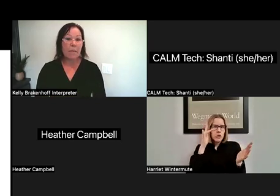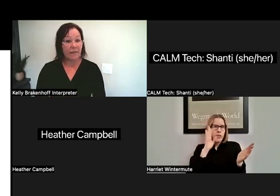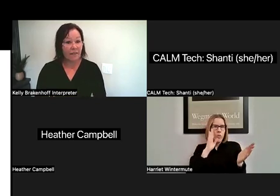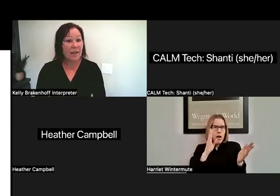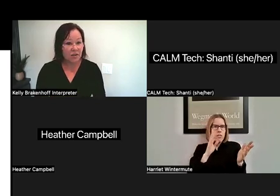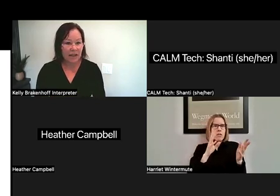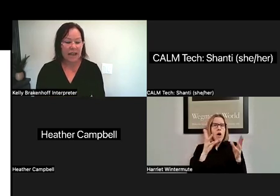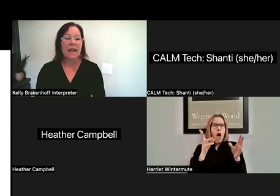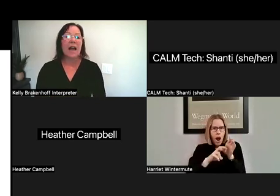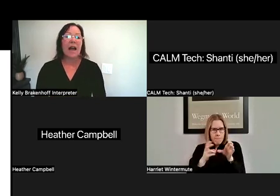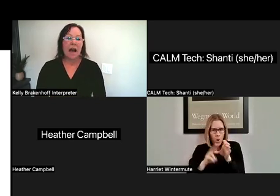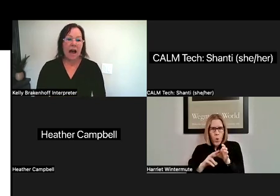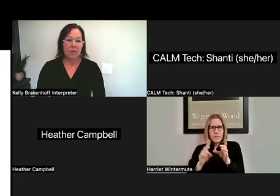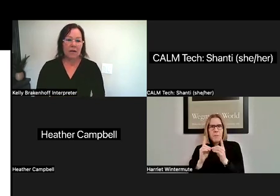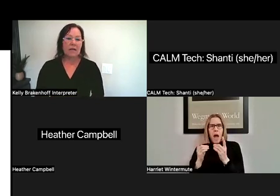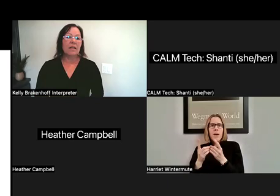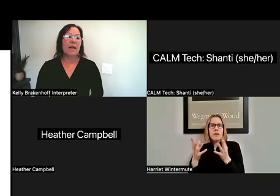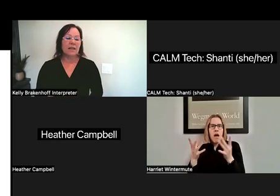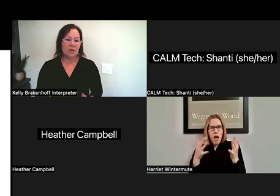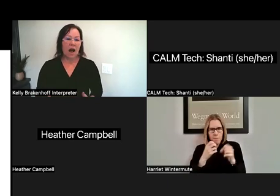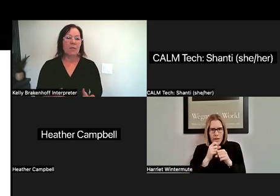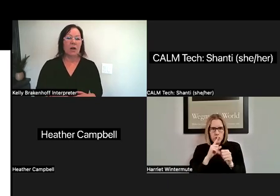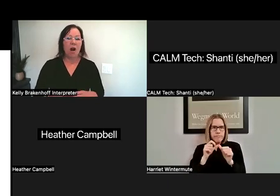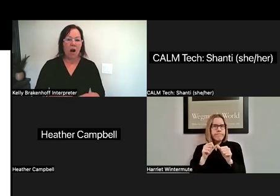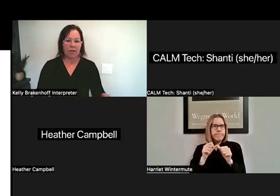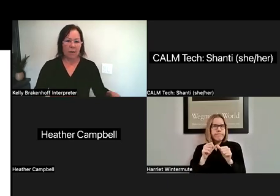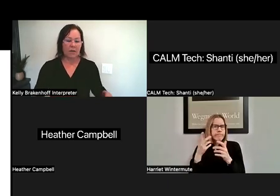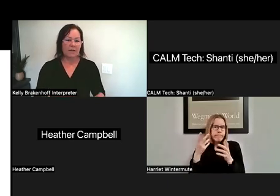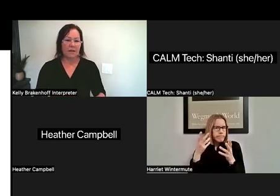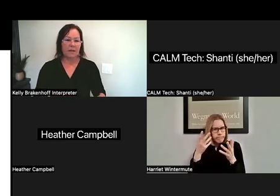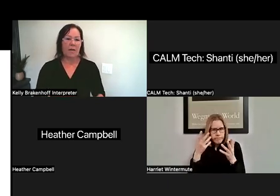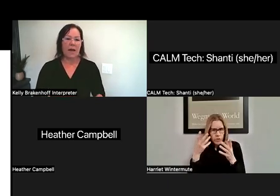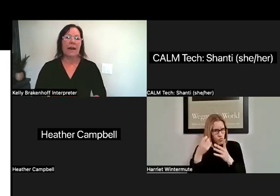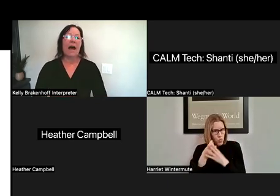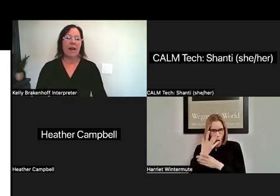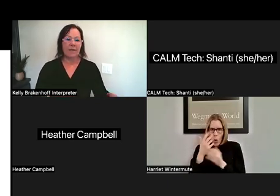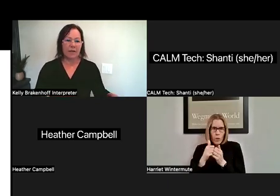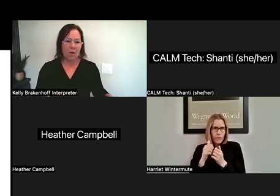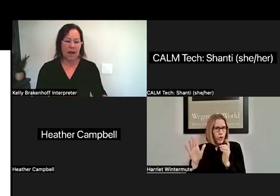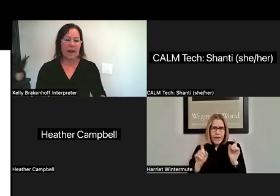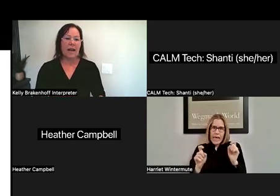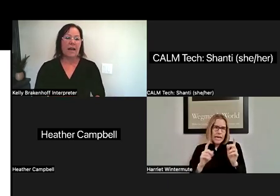but eventually I would like to onboard all the members of the department and have everyone